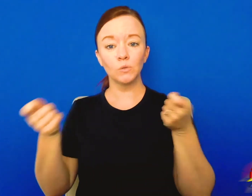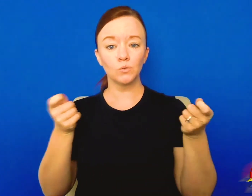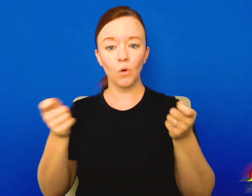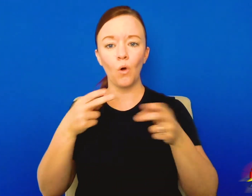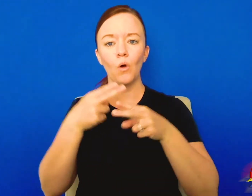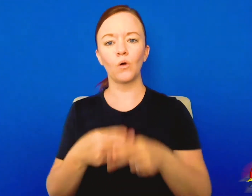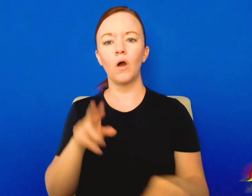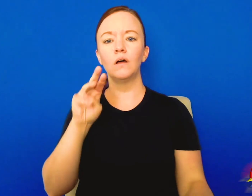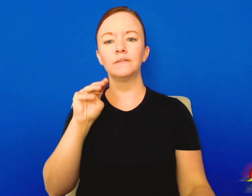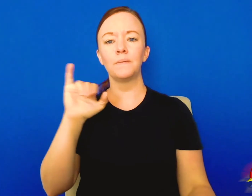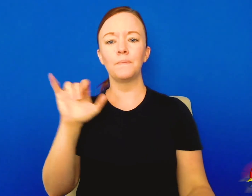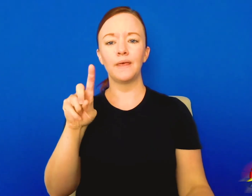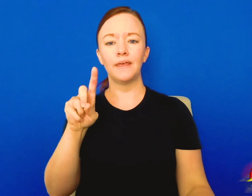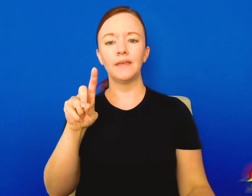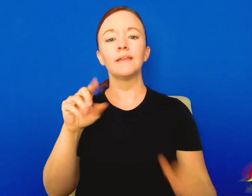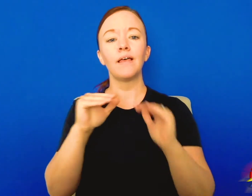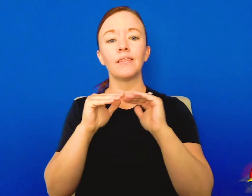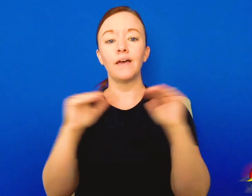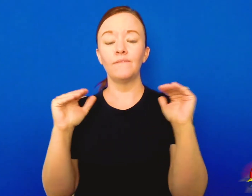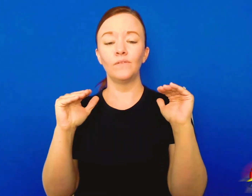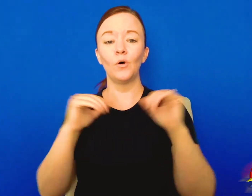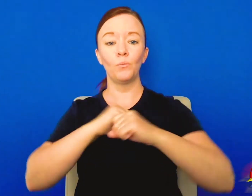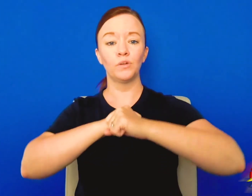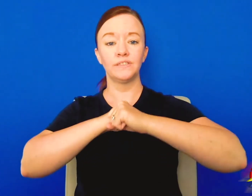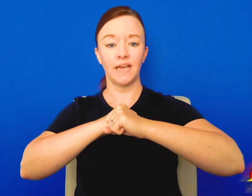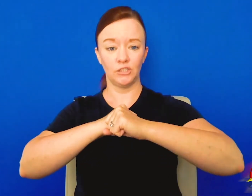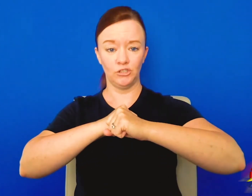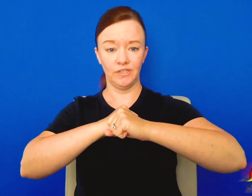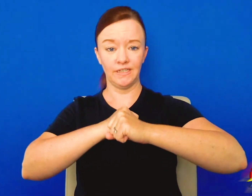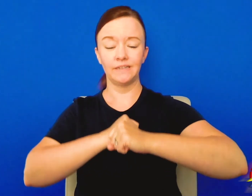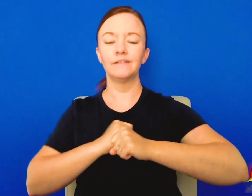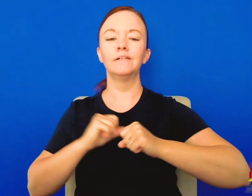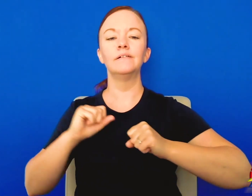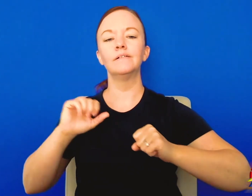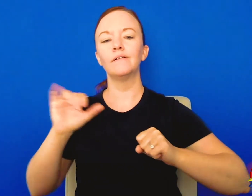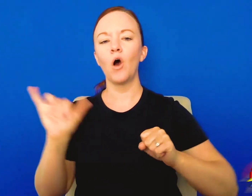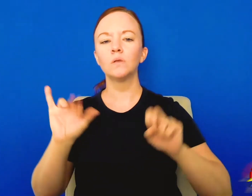NEXT IS THE MID LEVEL PROTECTION (ENGINEERING CONTROLS),